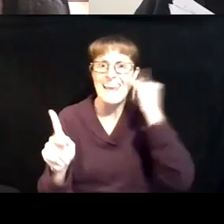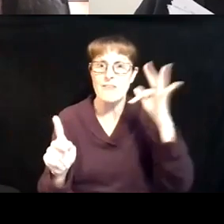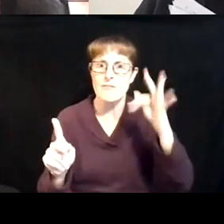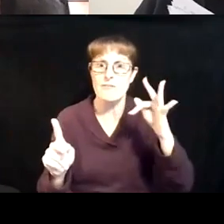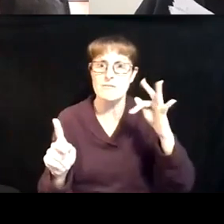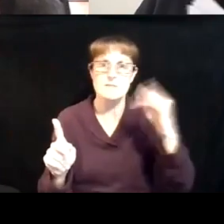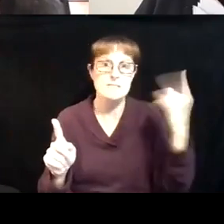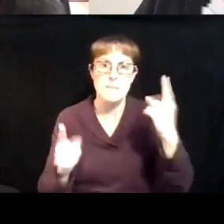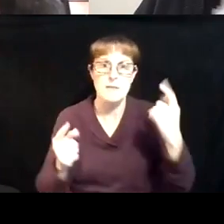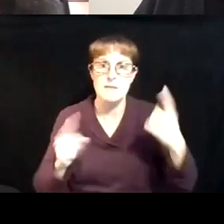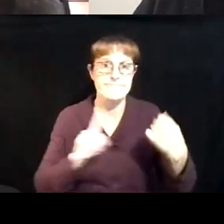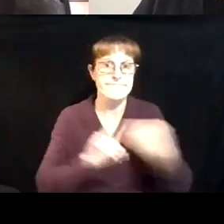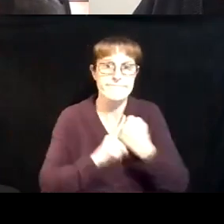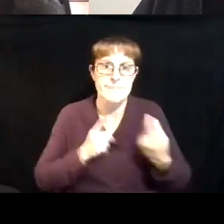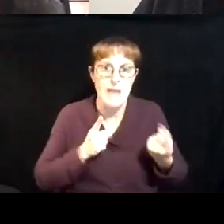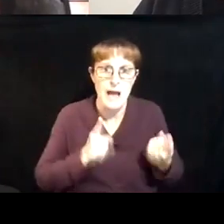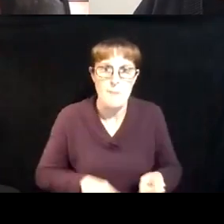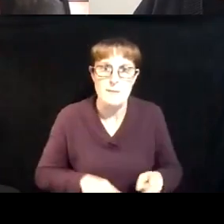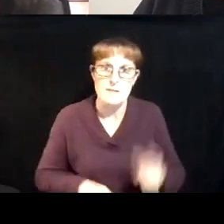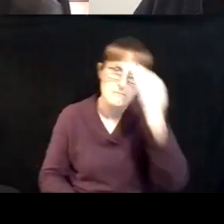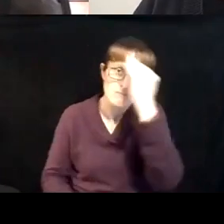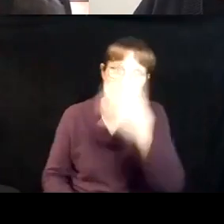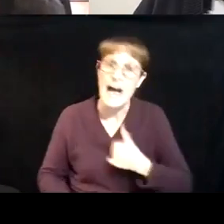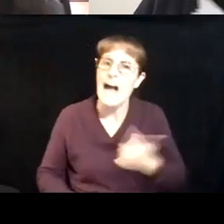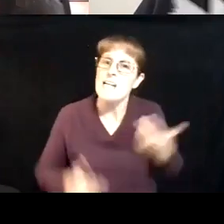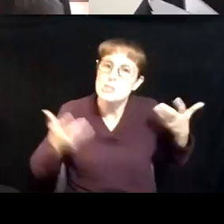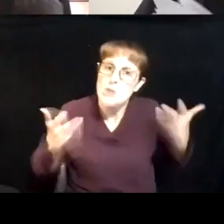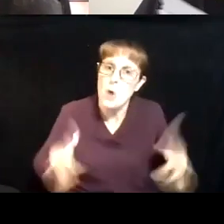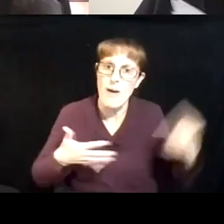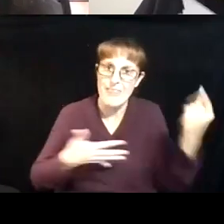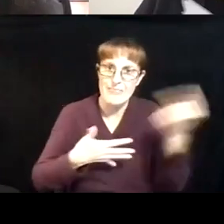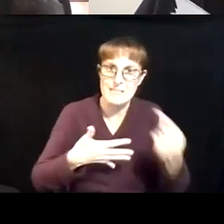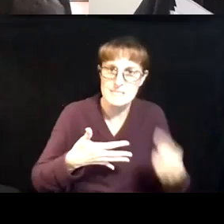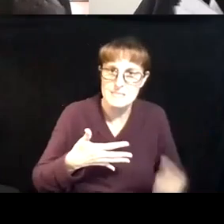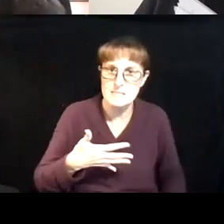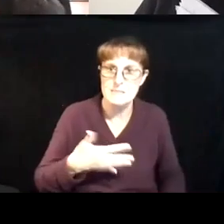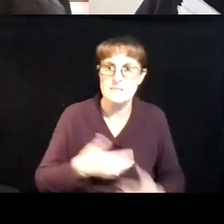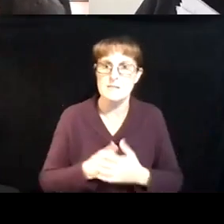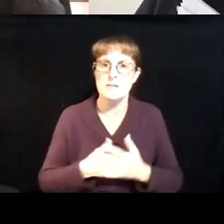I don't want this treatment. I've had this treatment before. This is what it does to me.